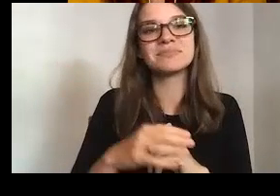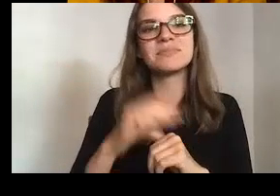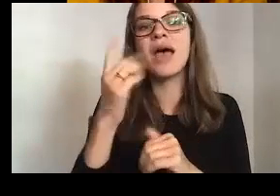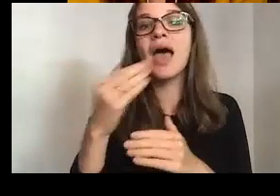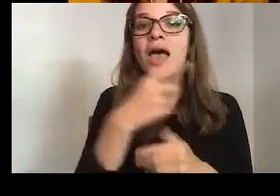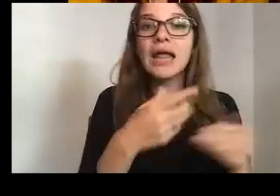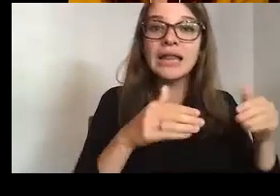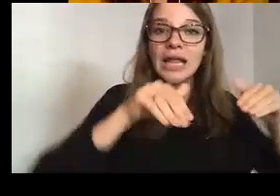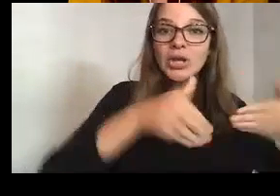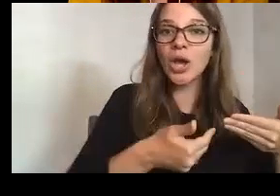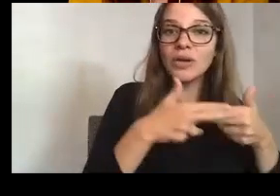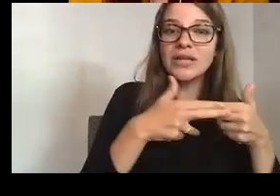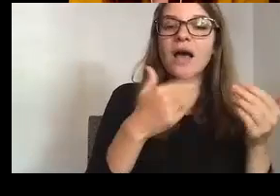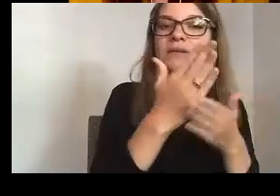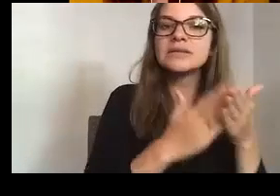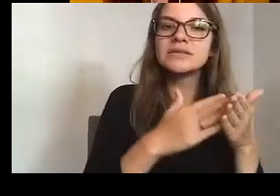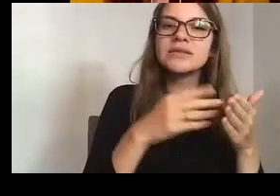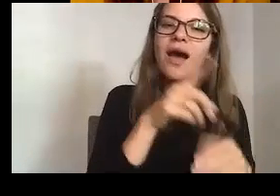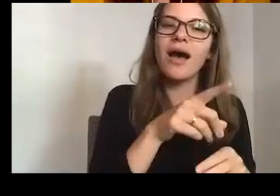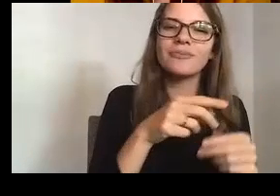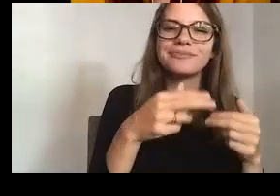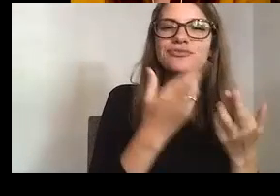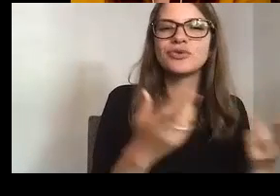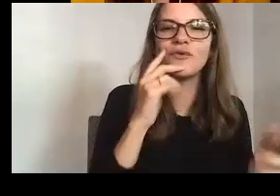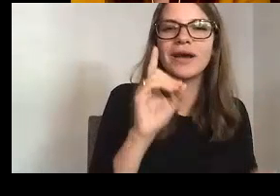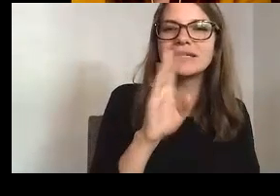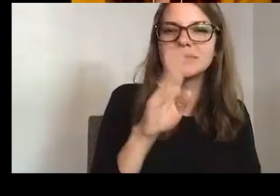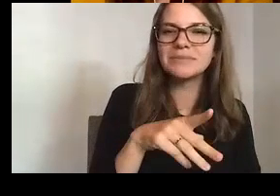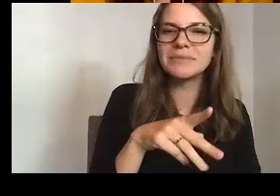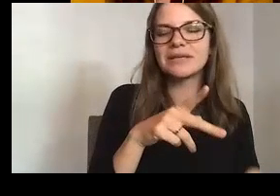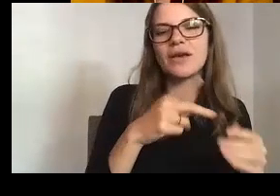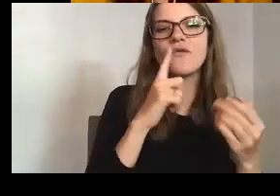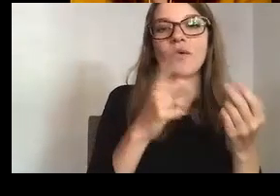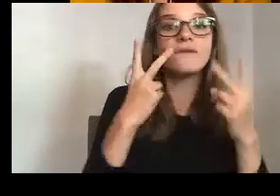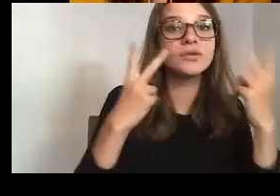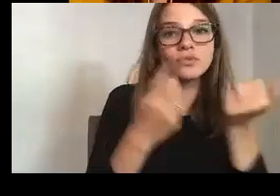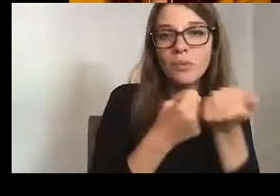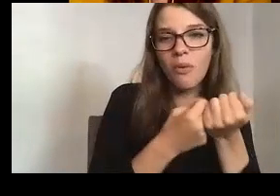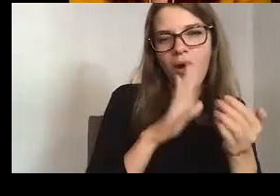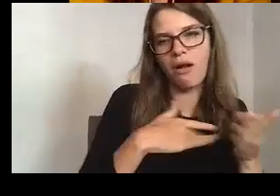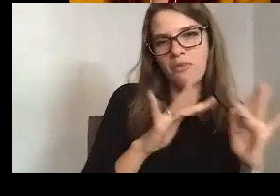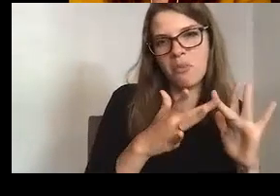have some resources on our dbp page related to visual supports and I also like to just remind